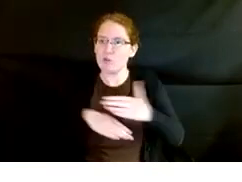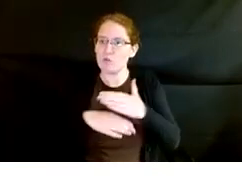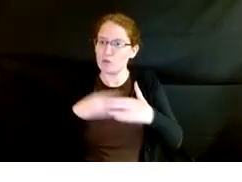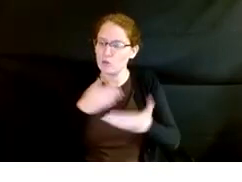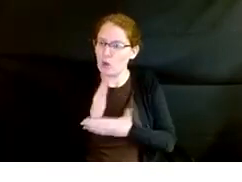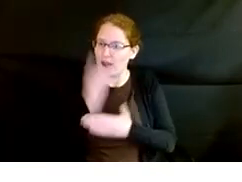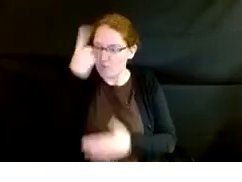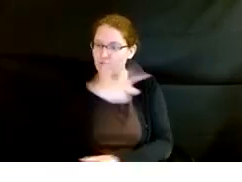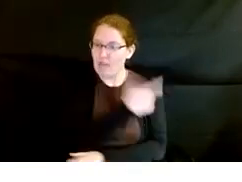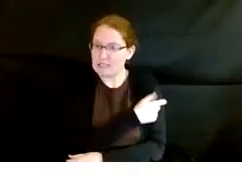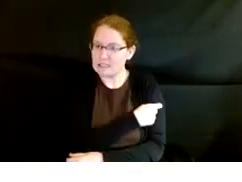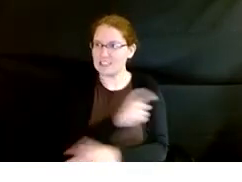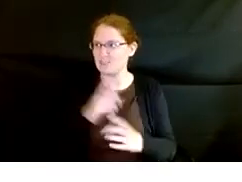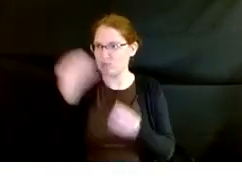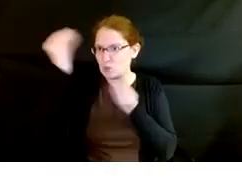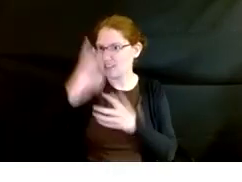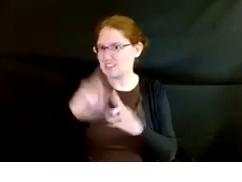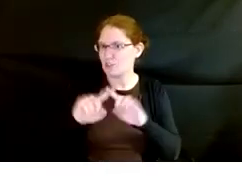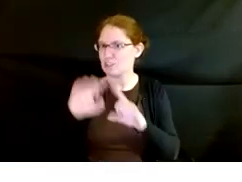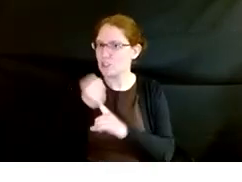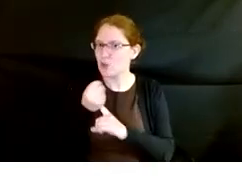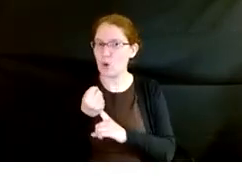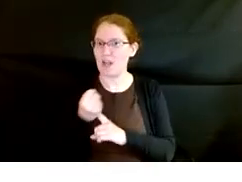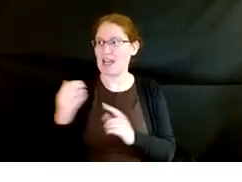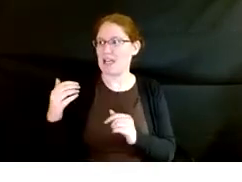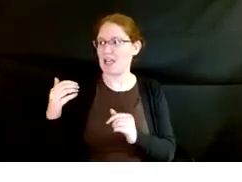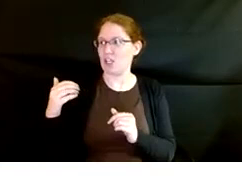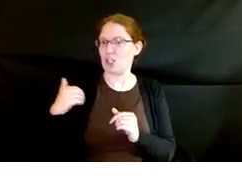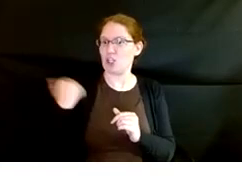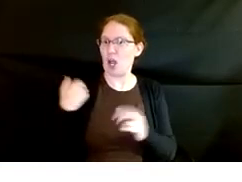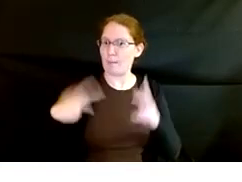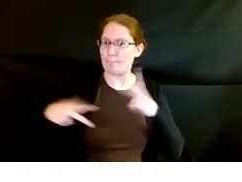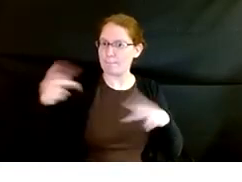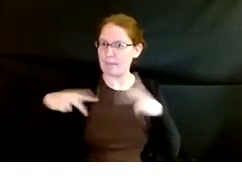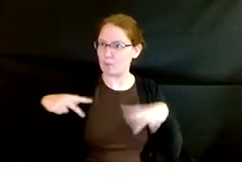aware of situations in juvenile facilities now that young people are able to get the vaccines